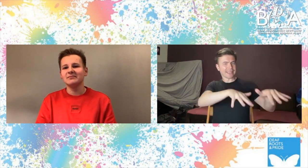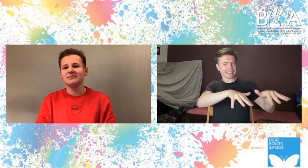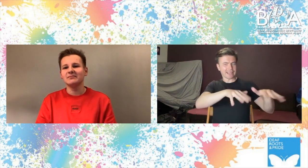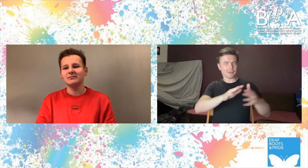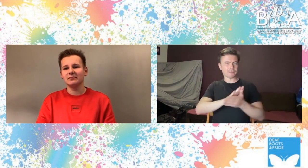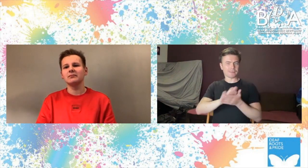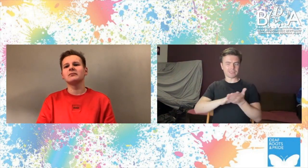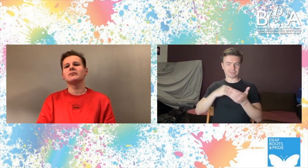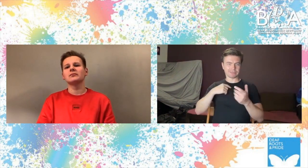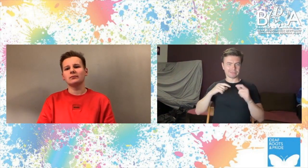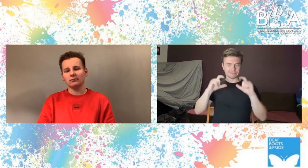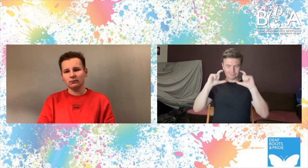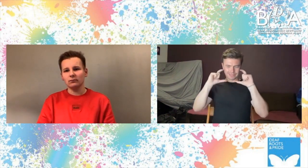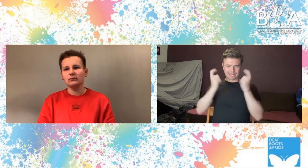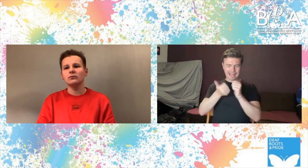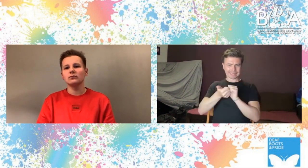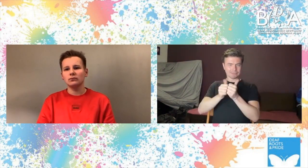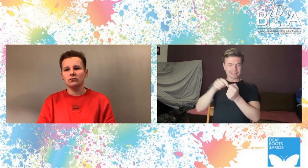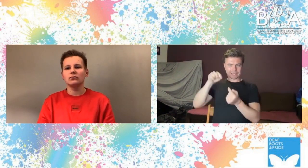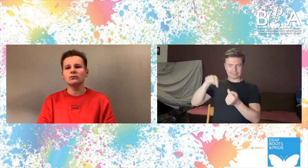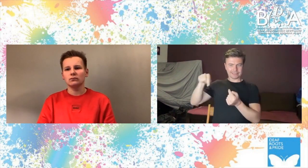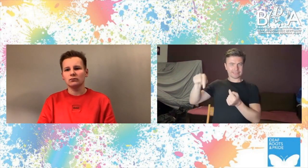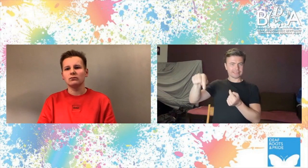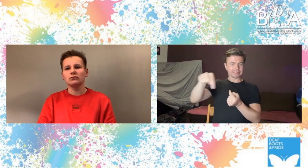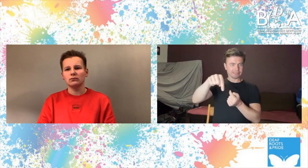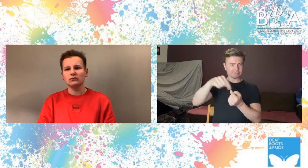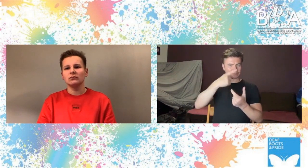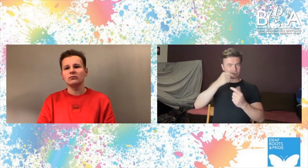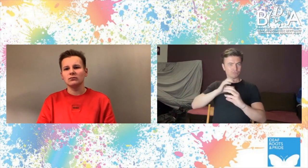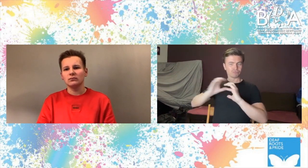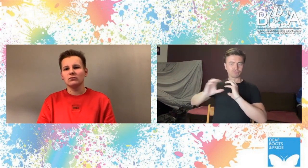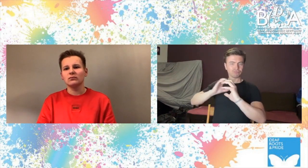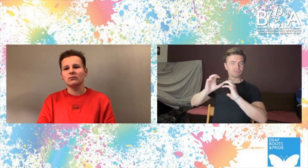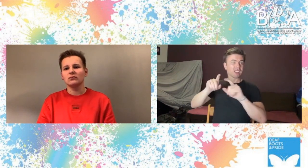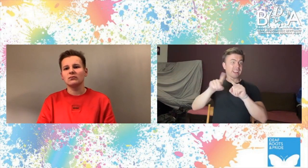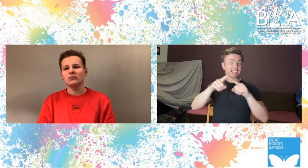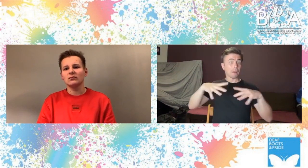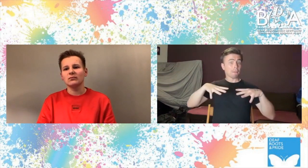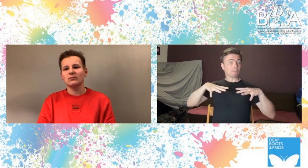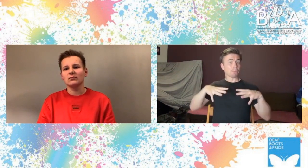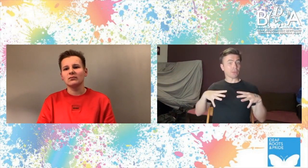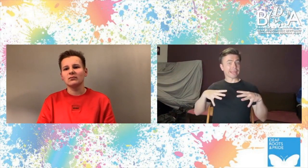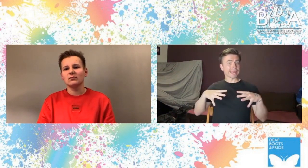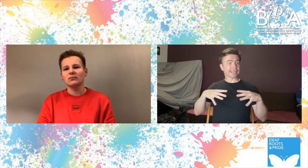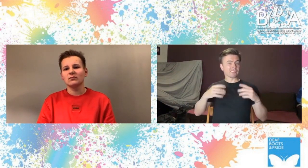there so I could communicate with my classmates in the breaks.